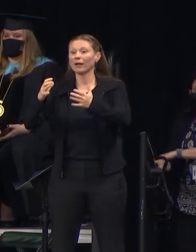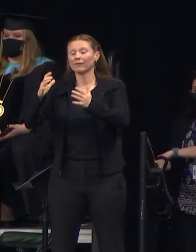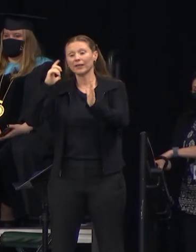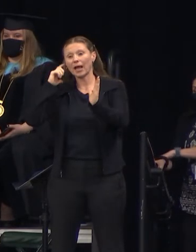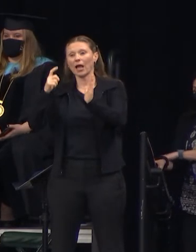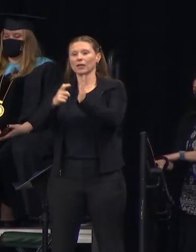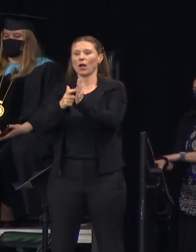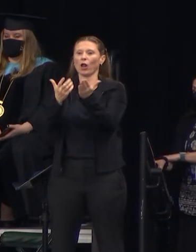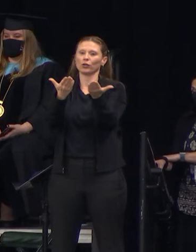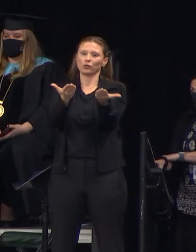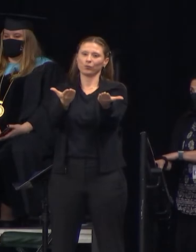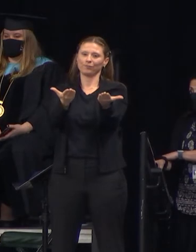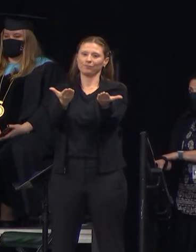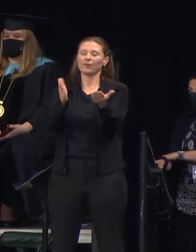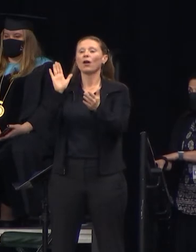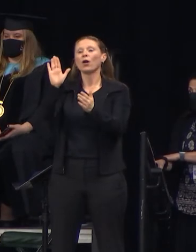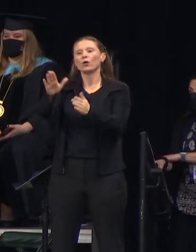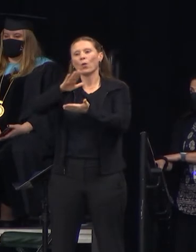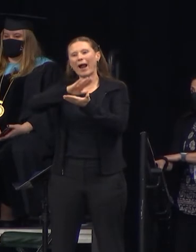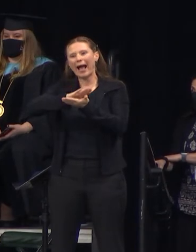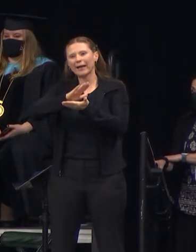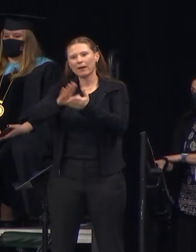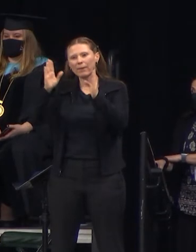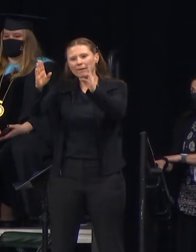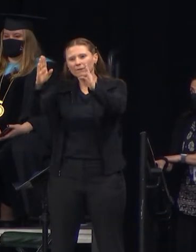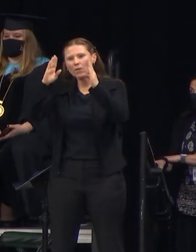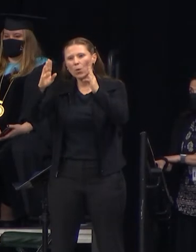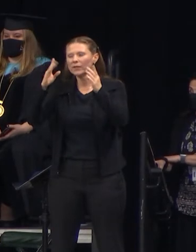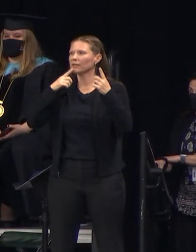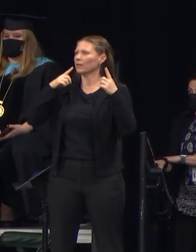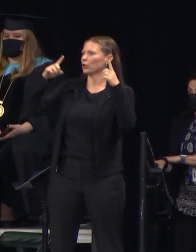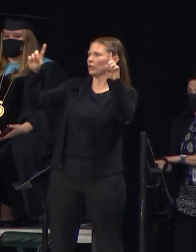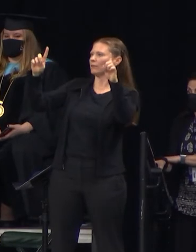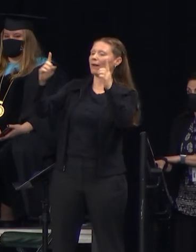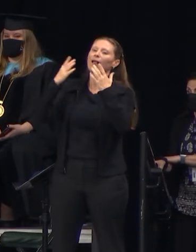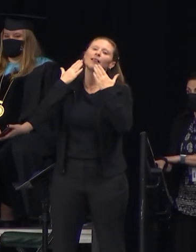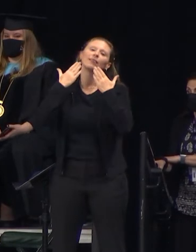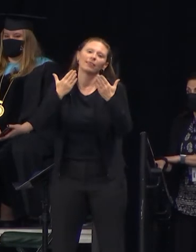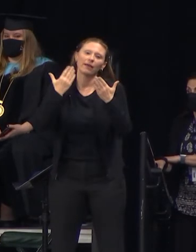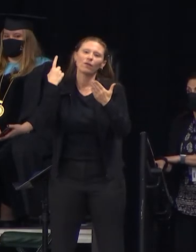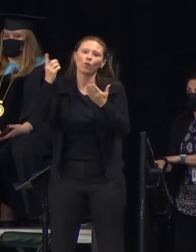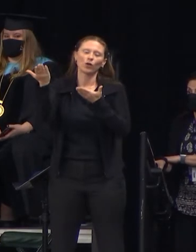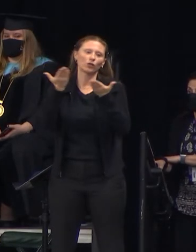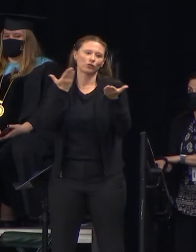for your academic focus and achievements, and thank you for your service to this country.